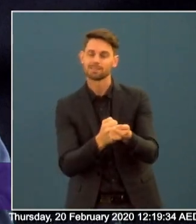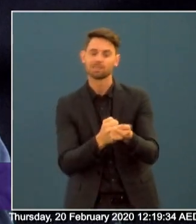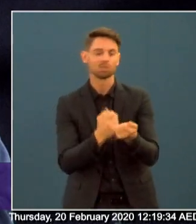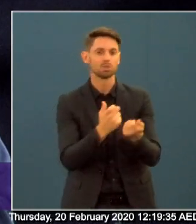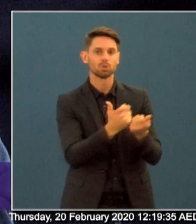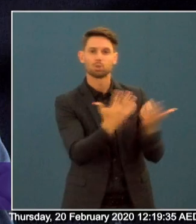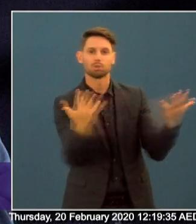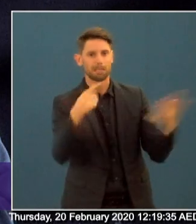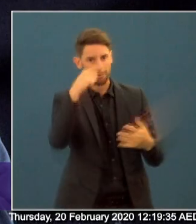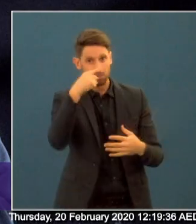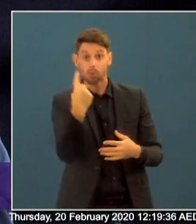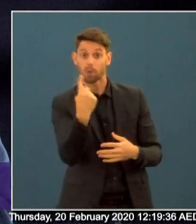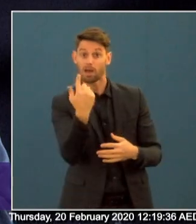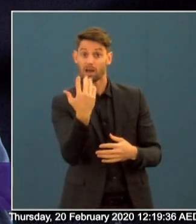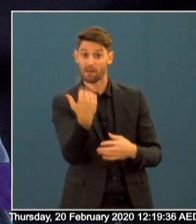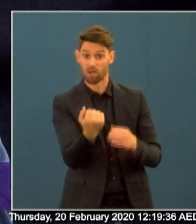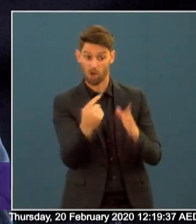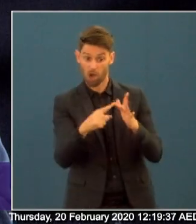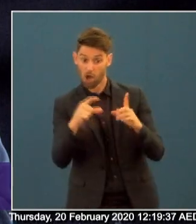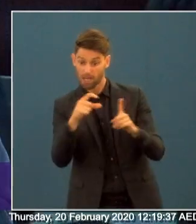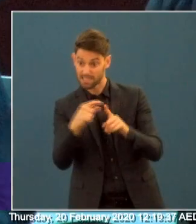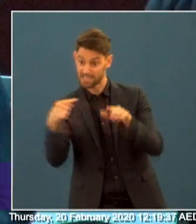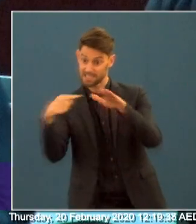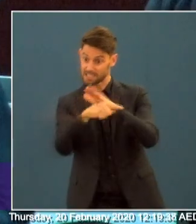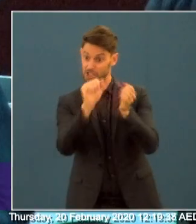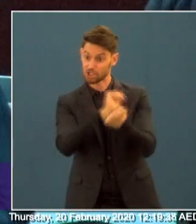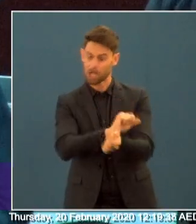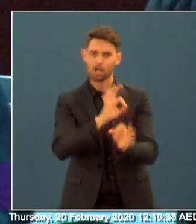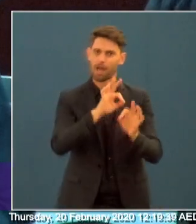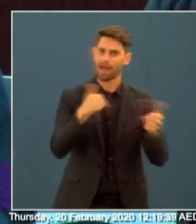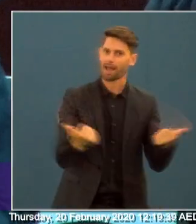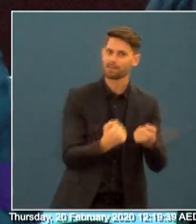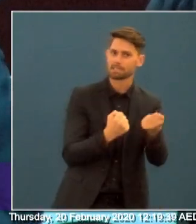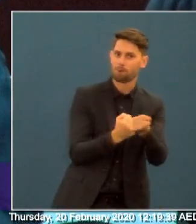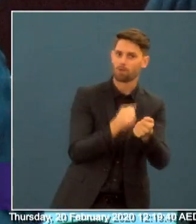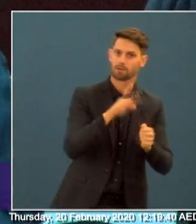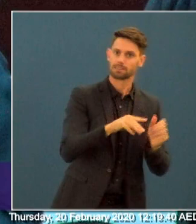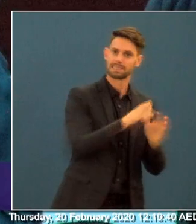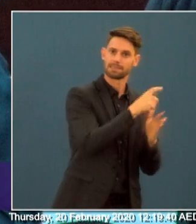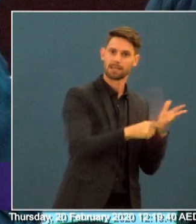received disability supports when they left. Are you aware of any research related to this recent work